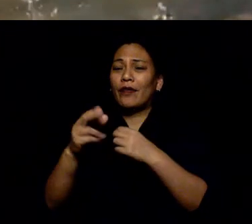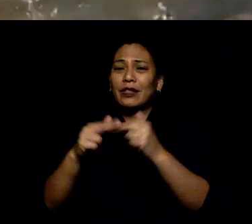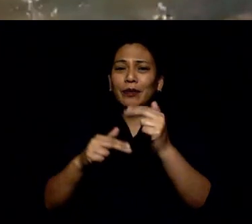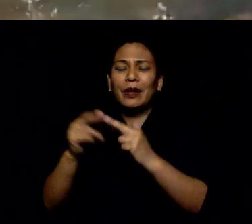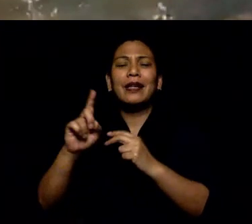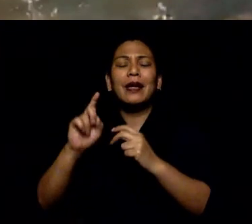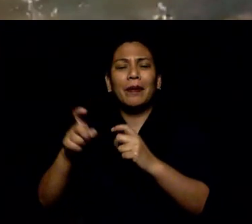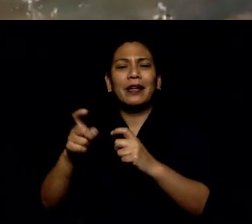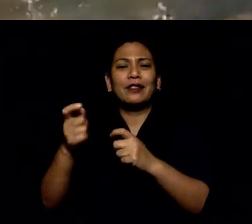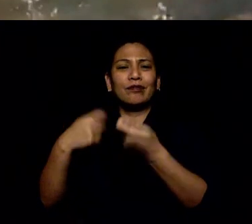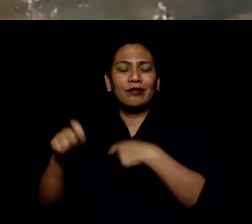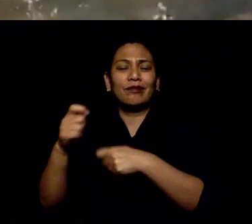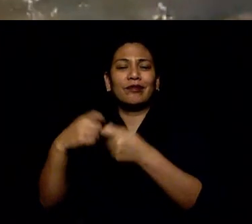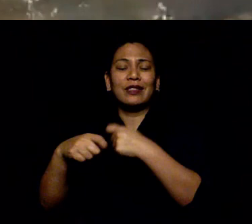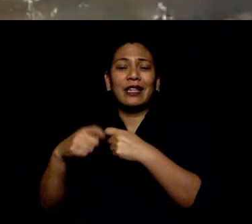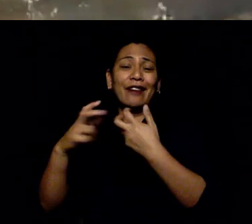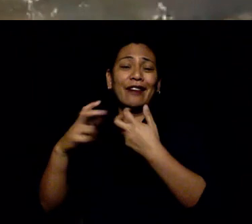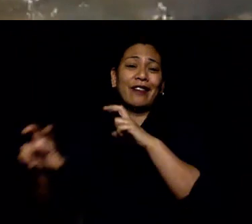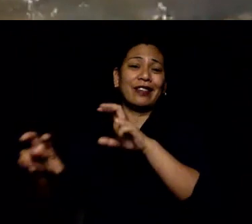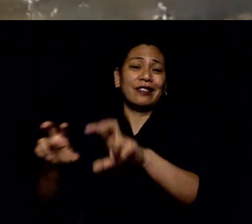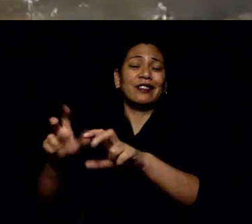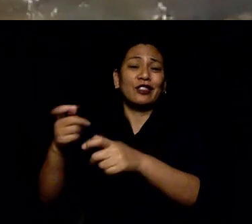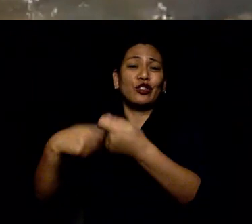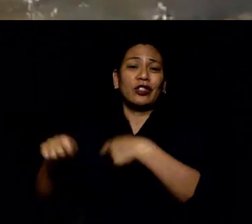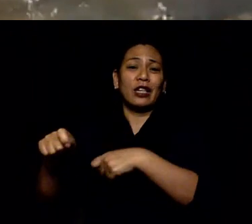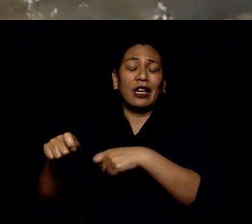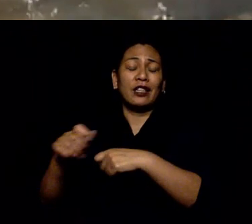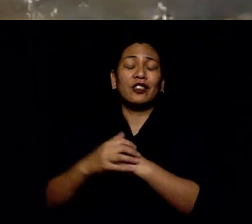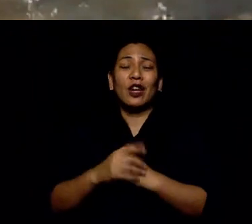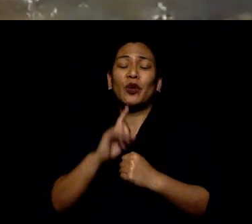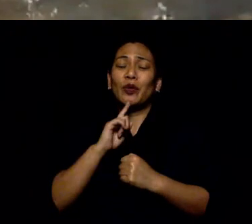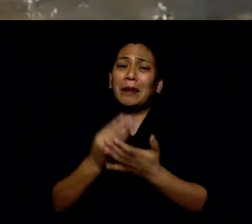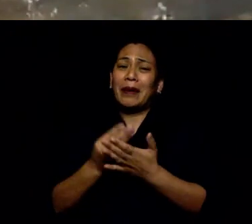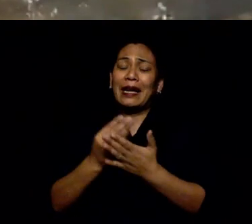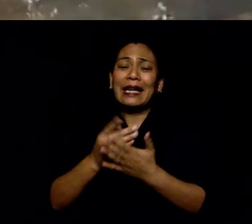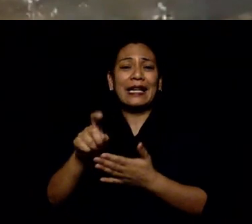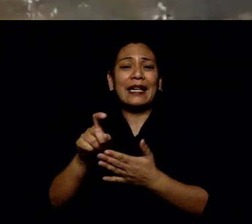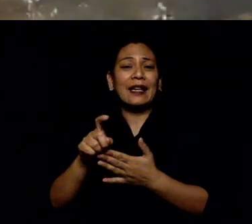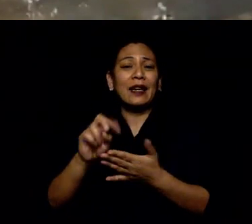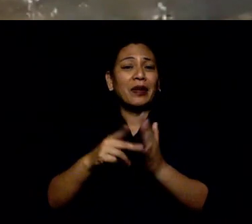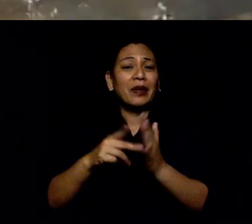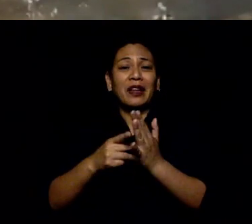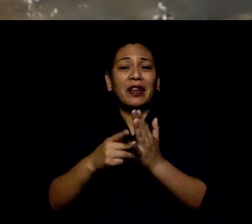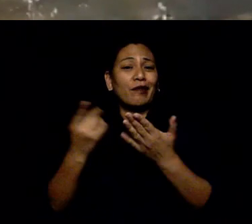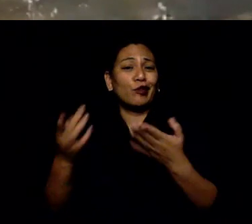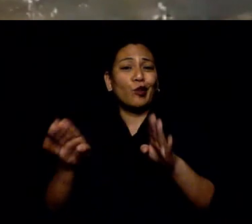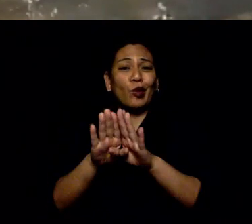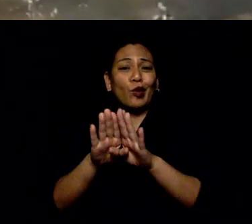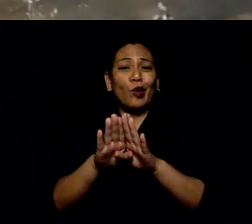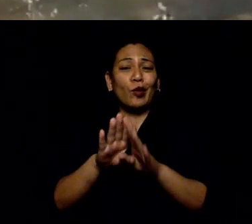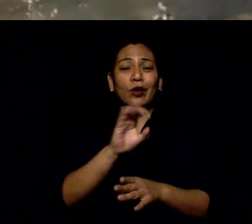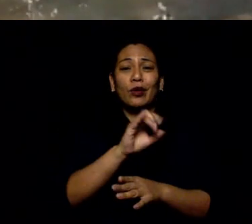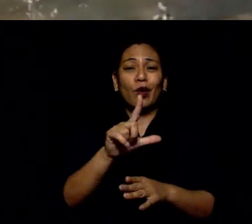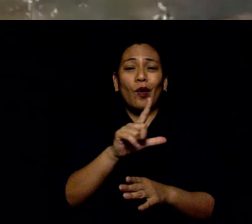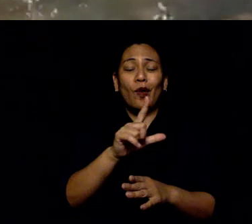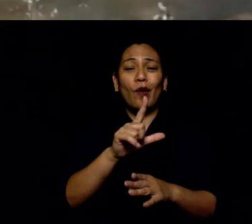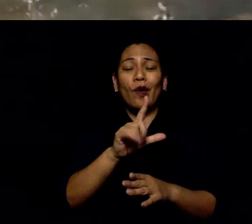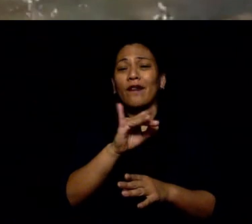commercial buildings across Canada. That's going to take a lot of money. We are going to have to shut down coal fire generating stations and replace